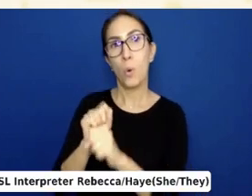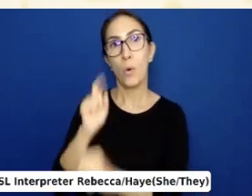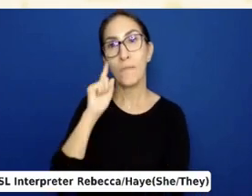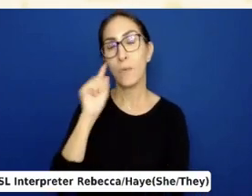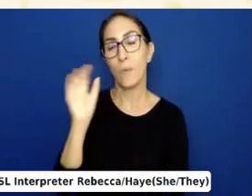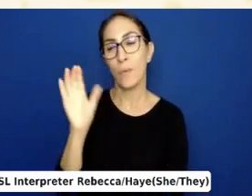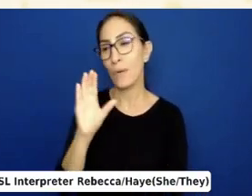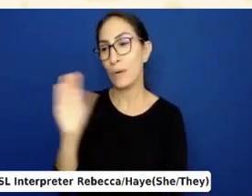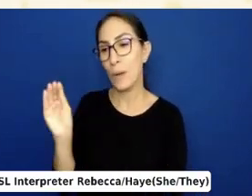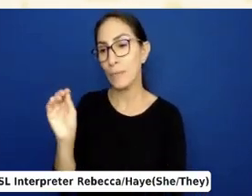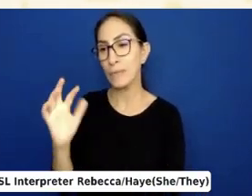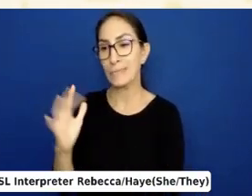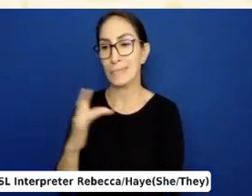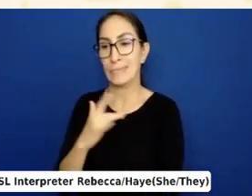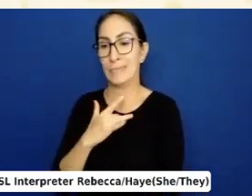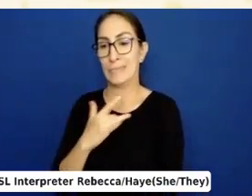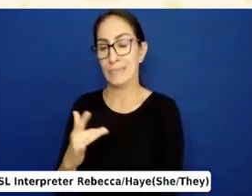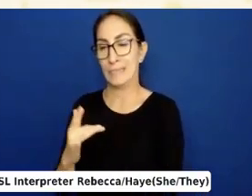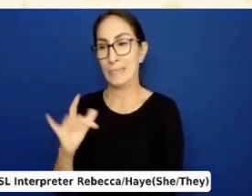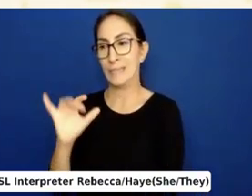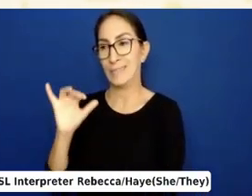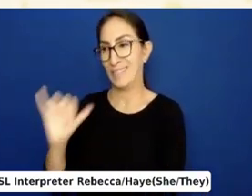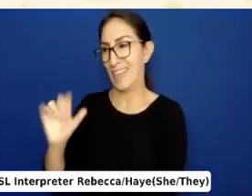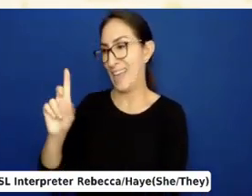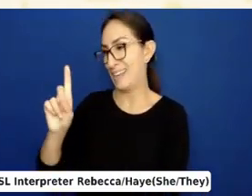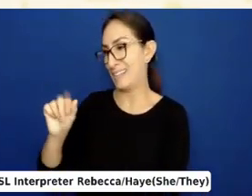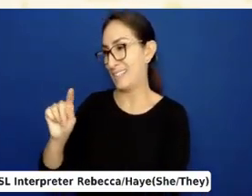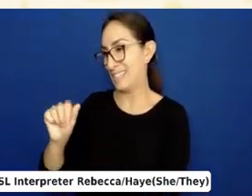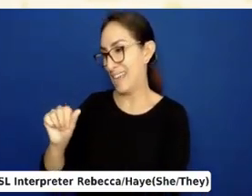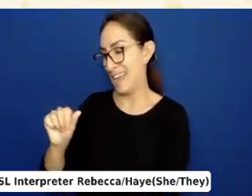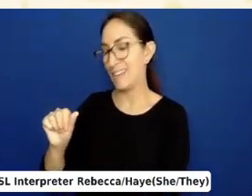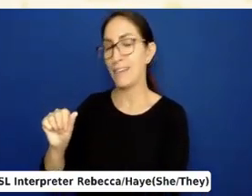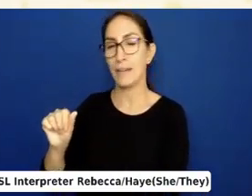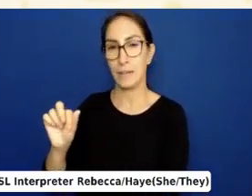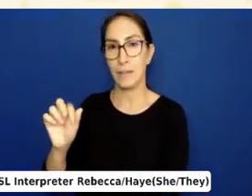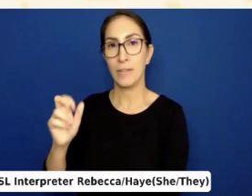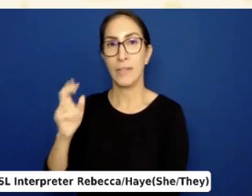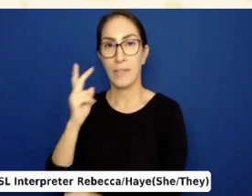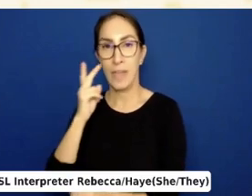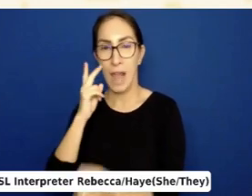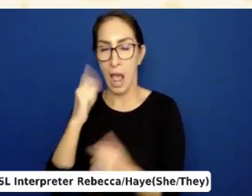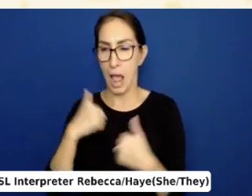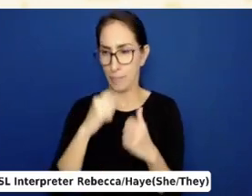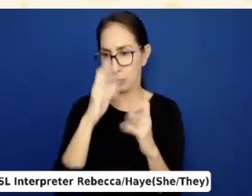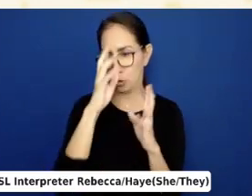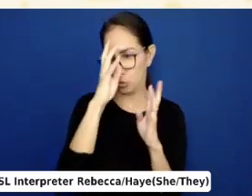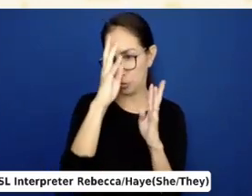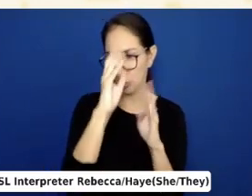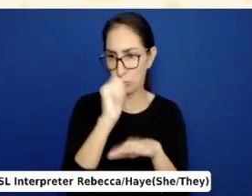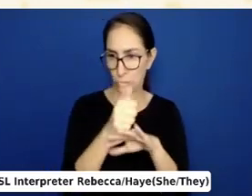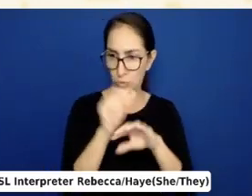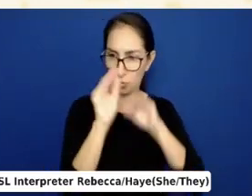the data or the visualization that you are creating implies